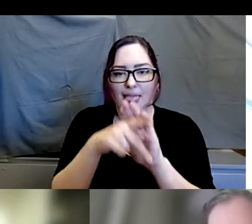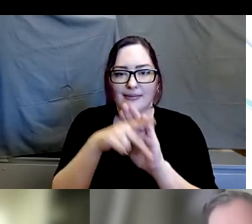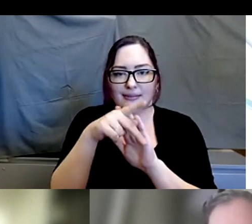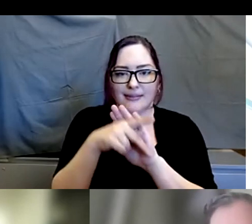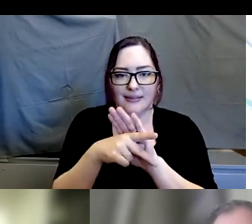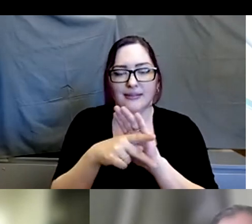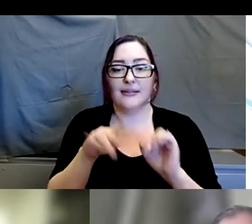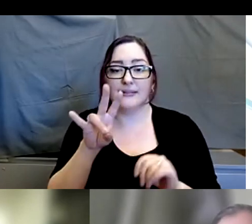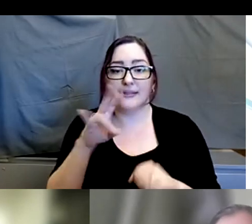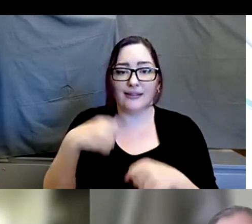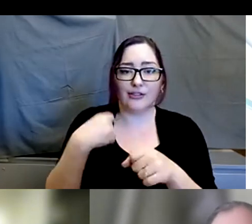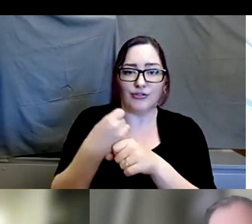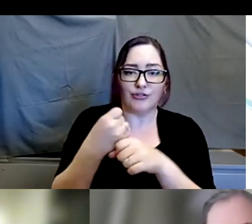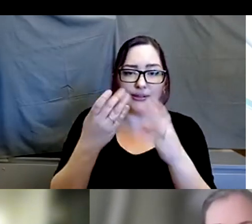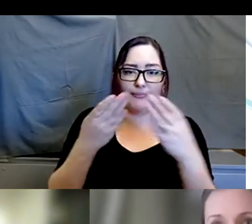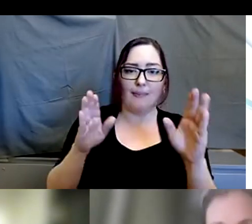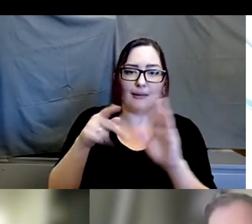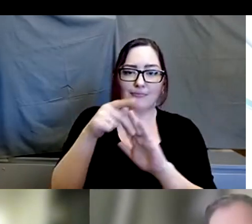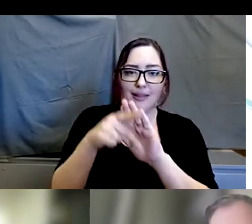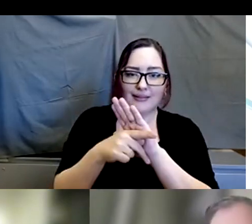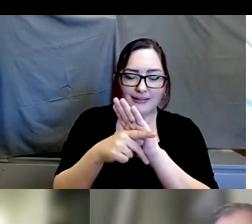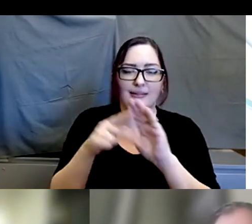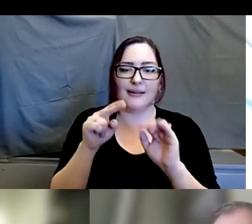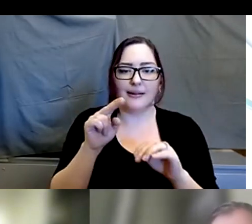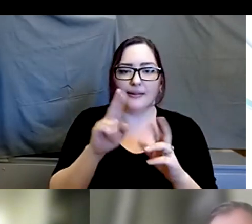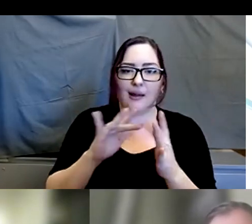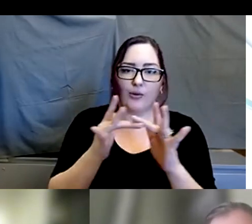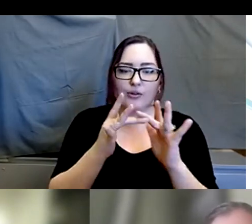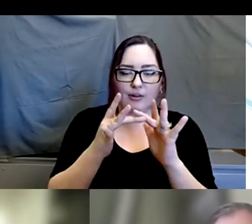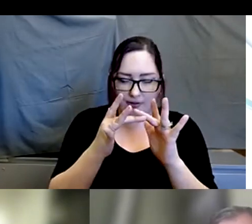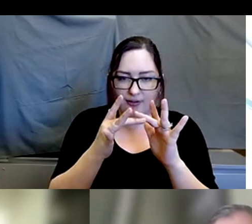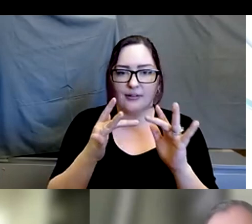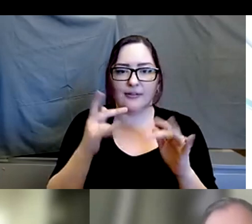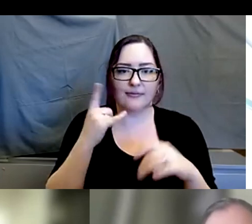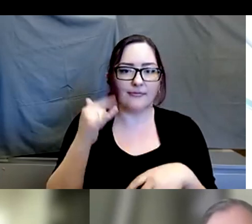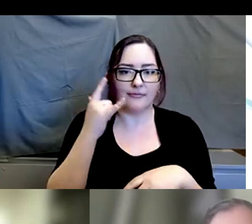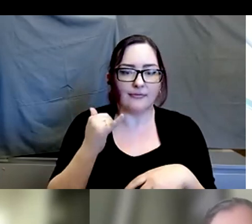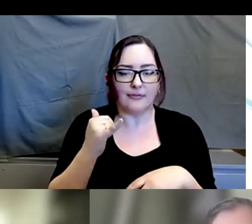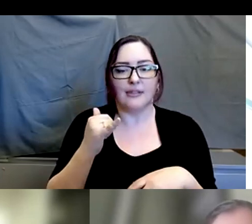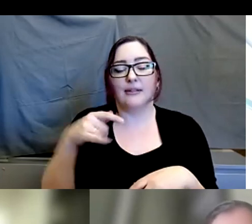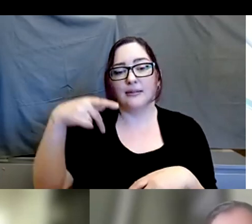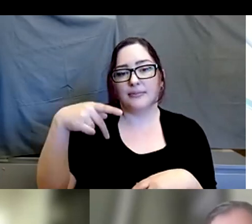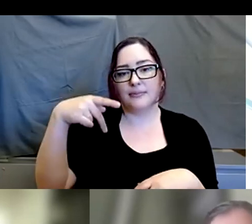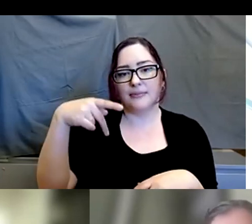at the Public Policy Institute of California as a research fellow. At PPIC, she founded and directed the creation